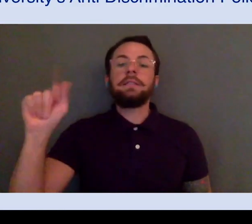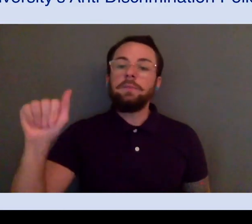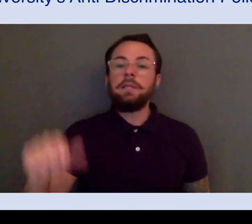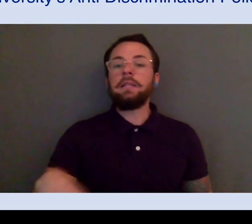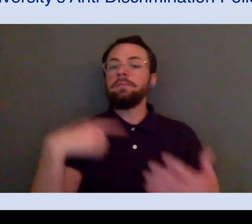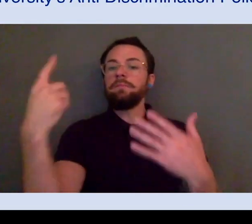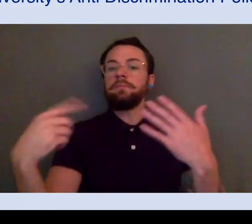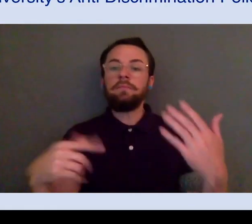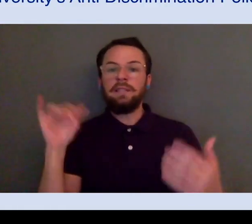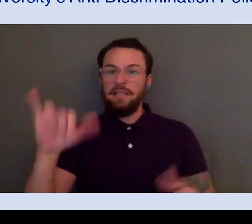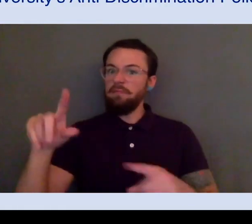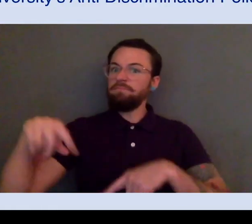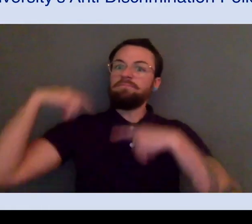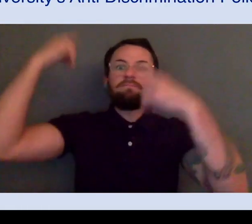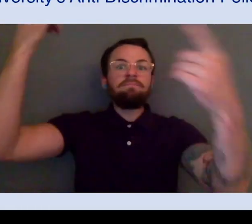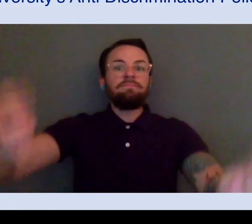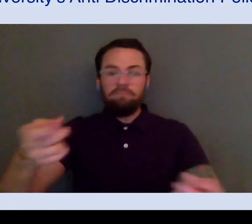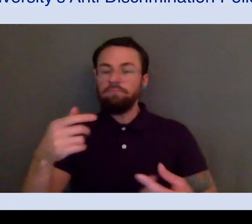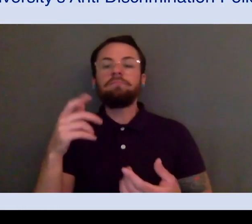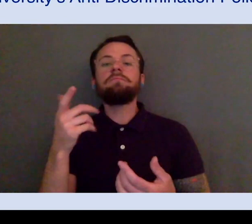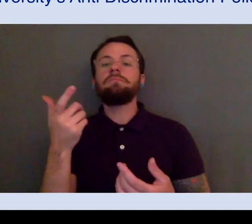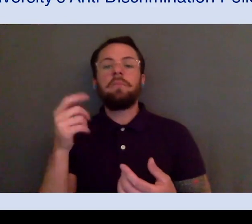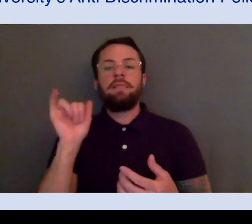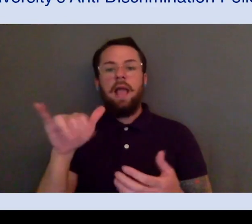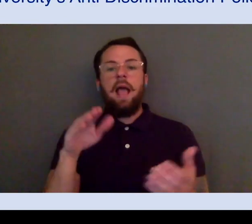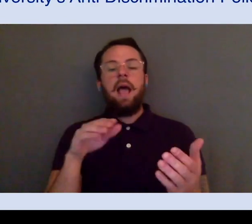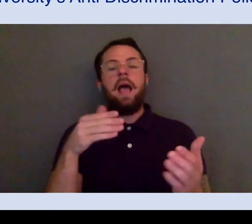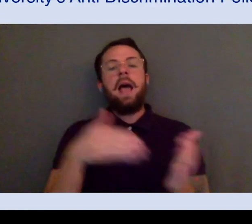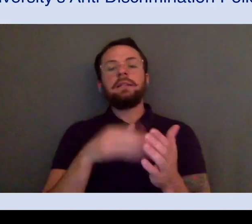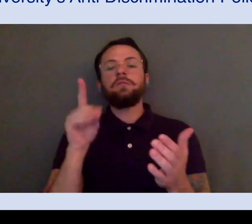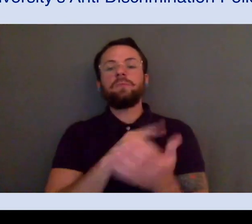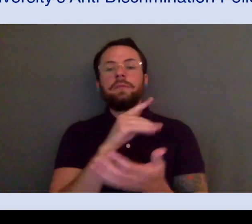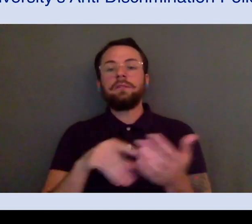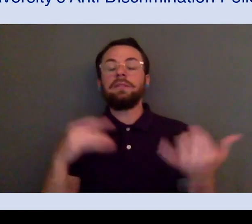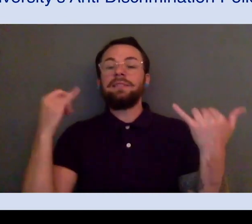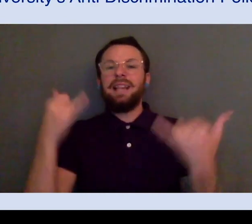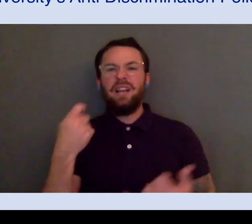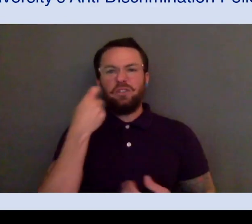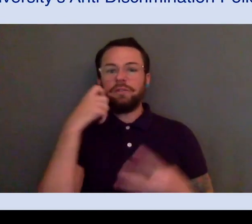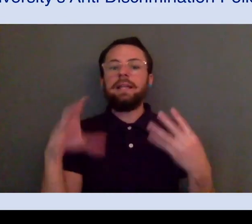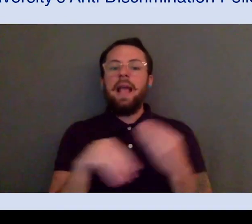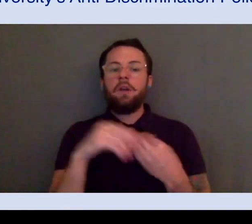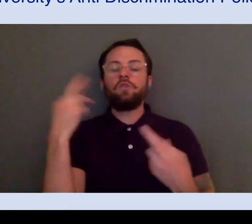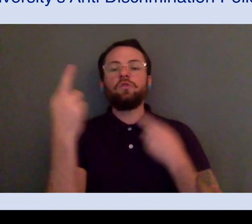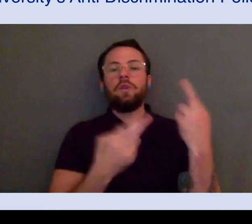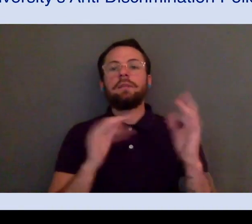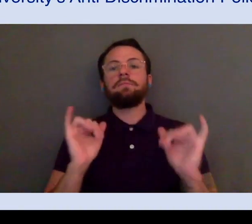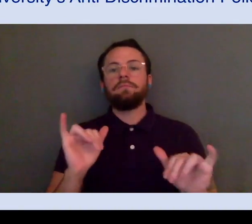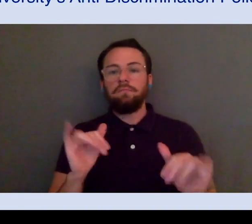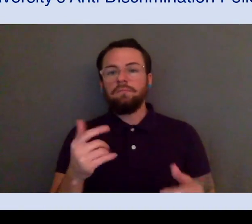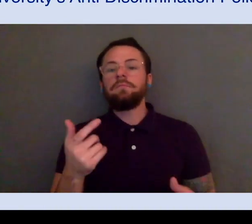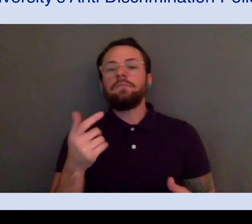origin, nor our disability and those who have been standard for many years.